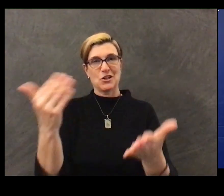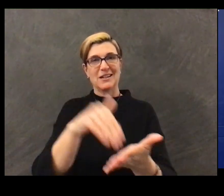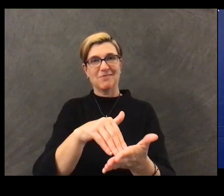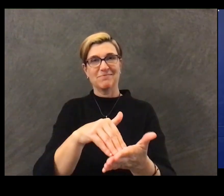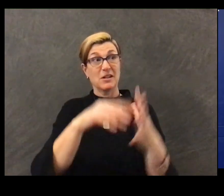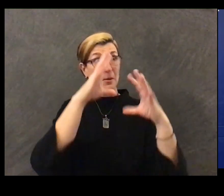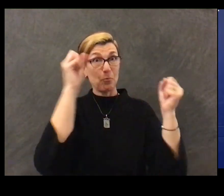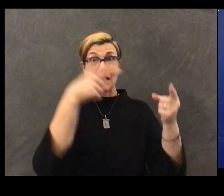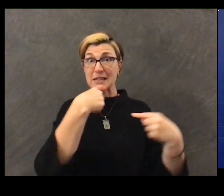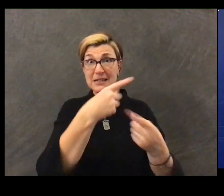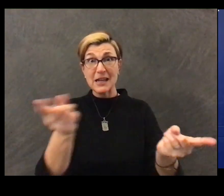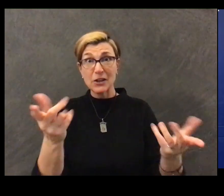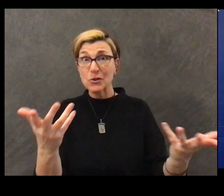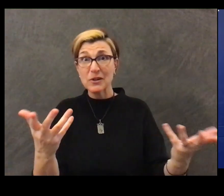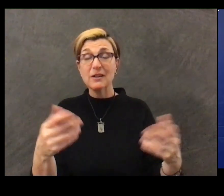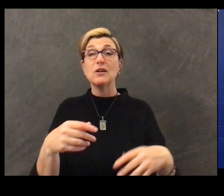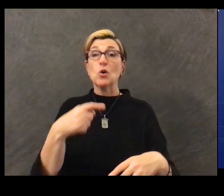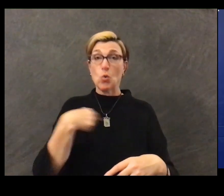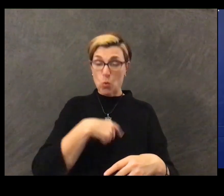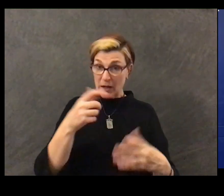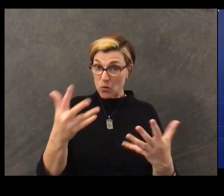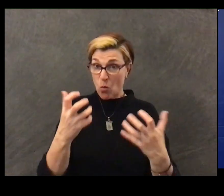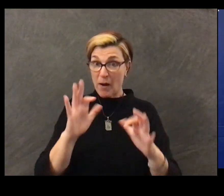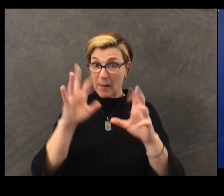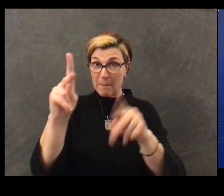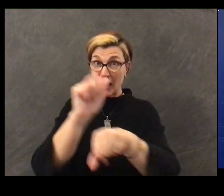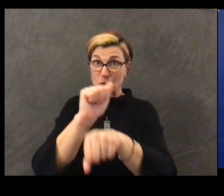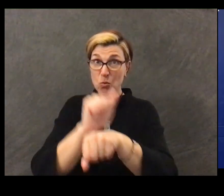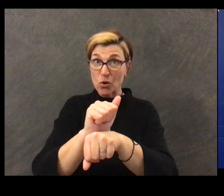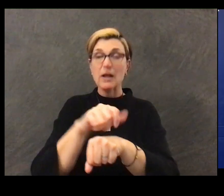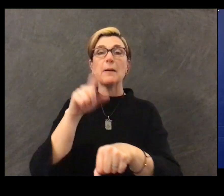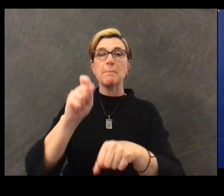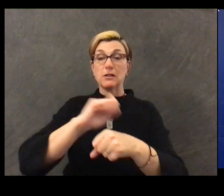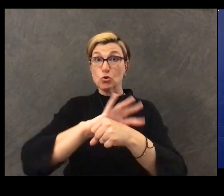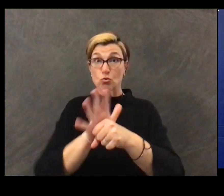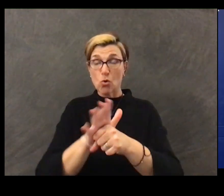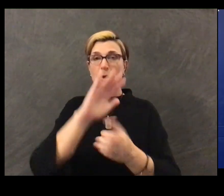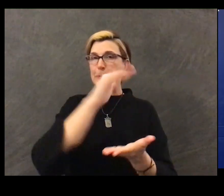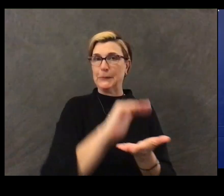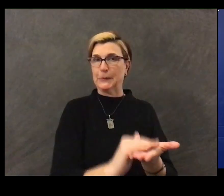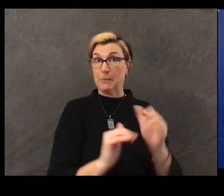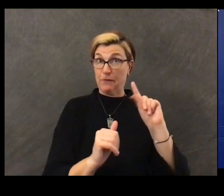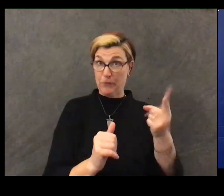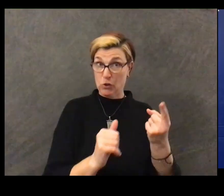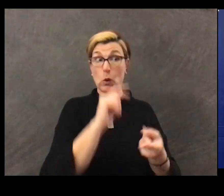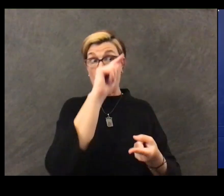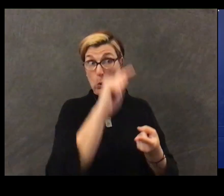put the coronavirus in the past and we are on our way to doing just that you